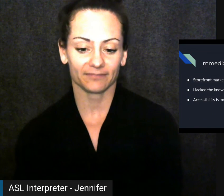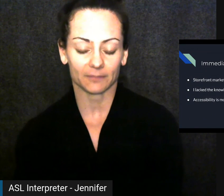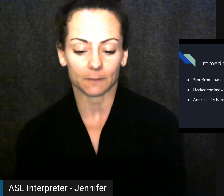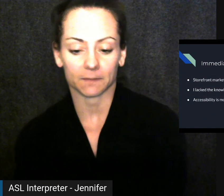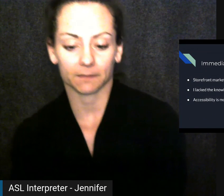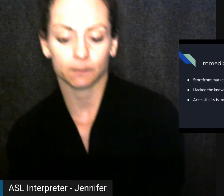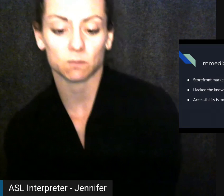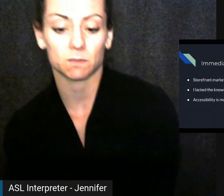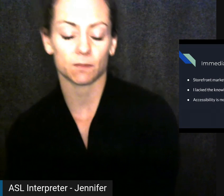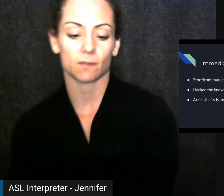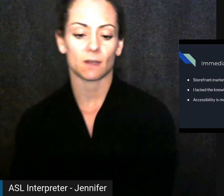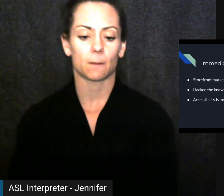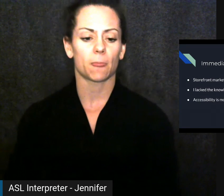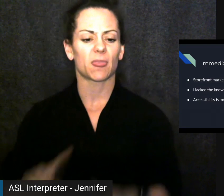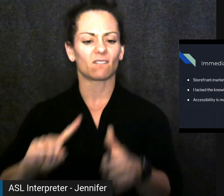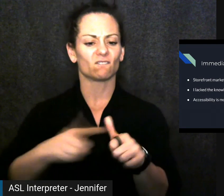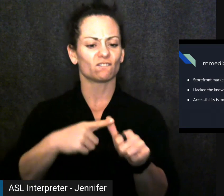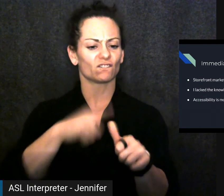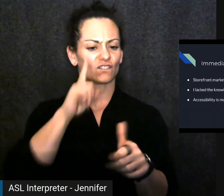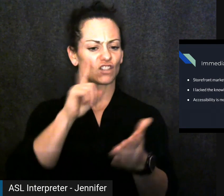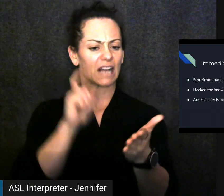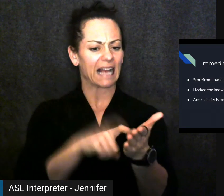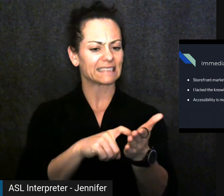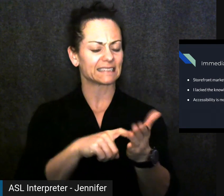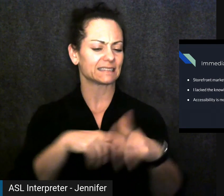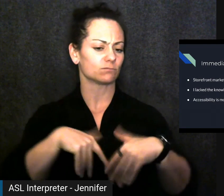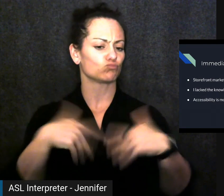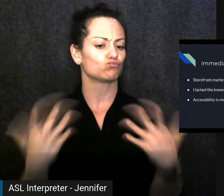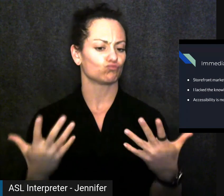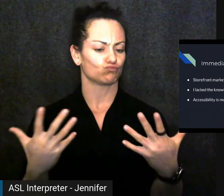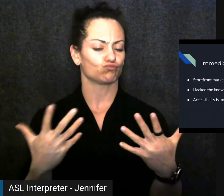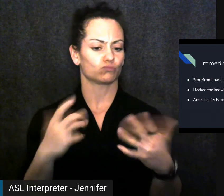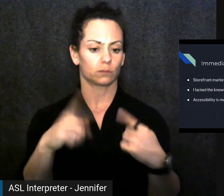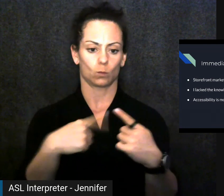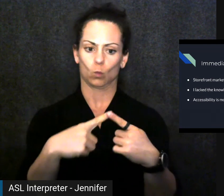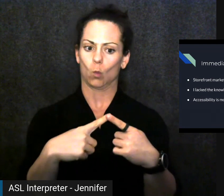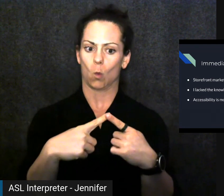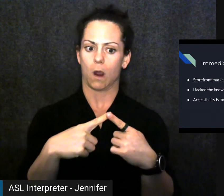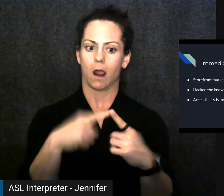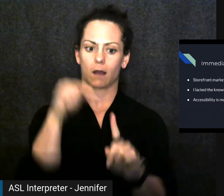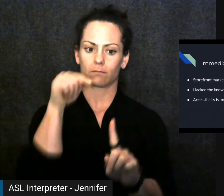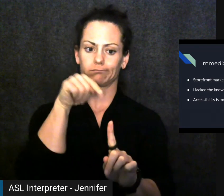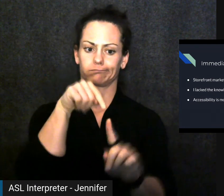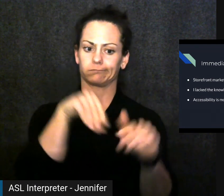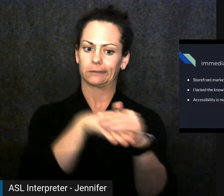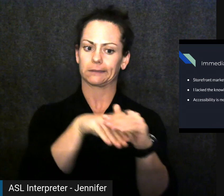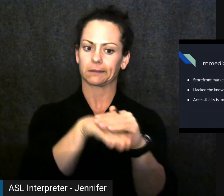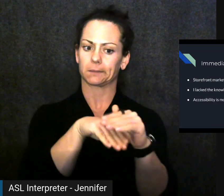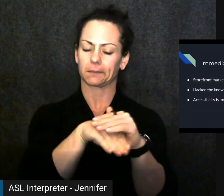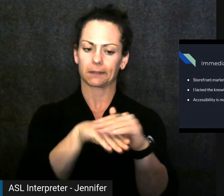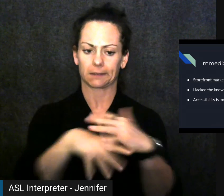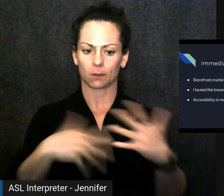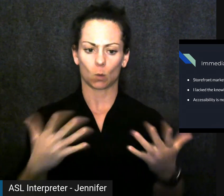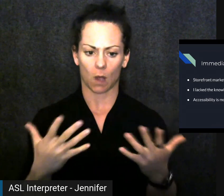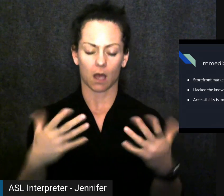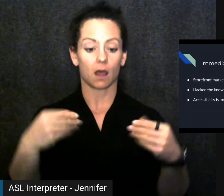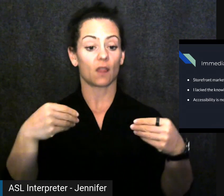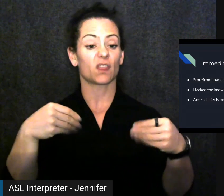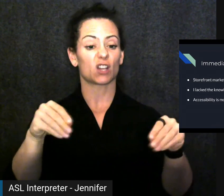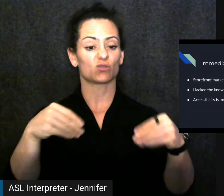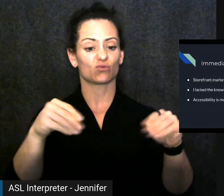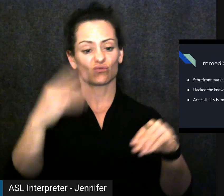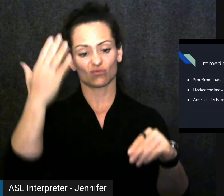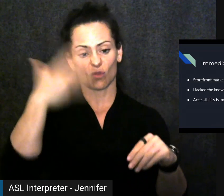about accessibility was that the storefront marketing team already had